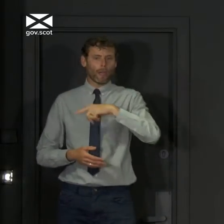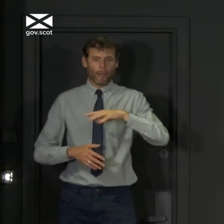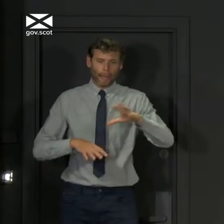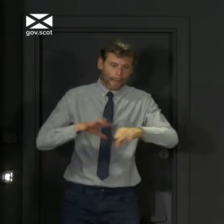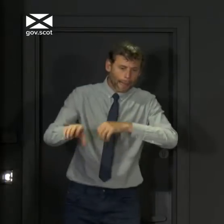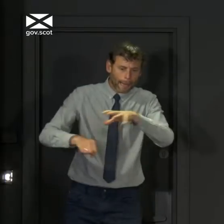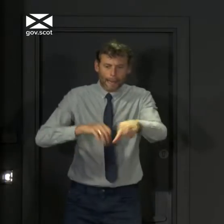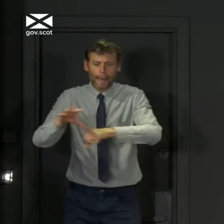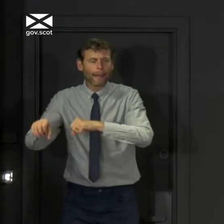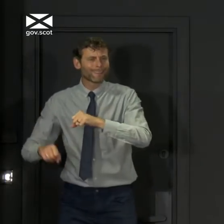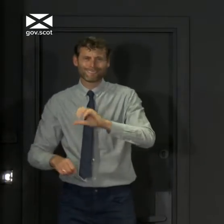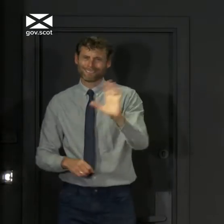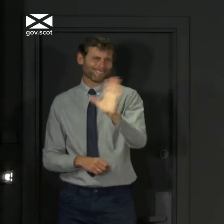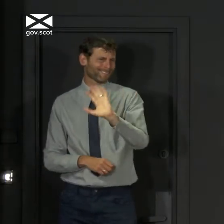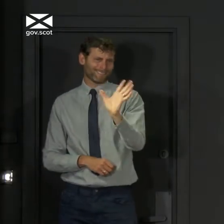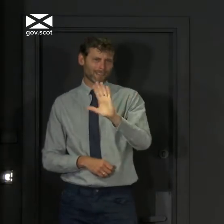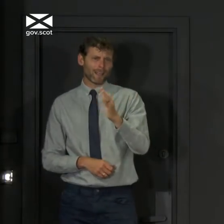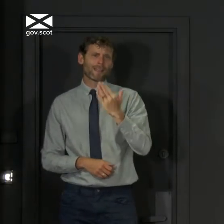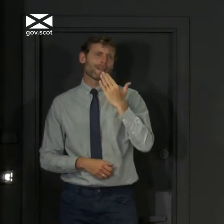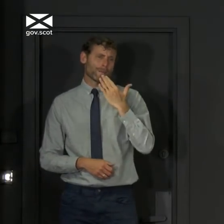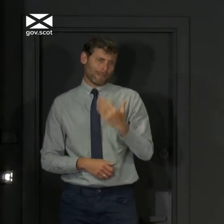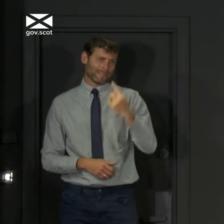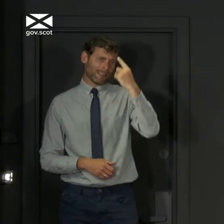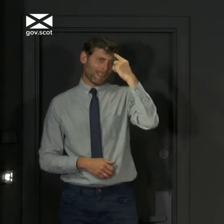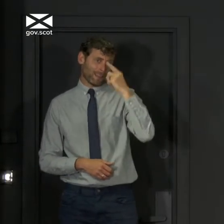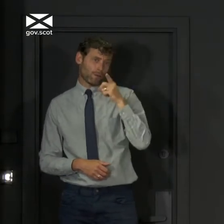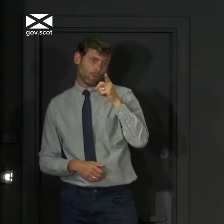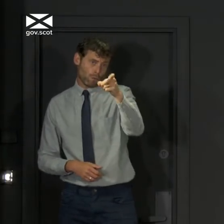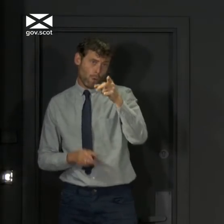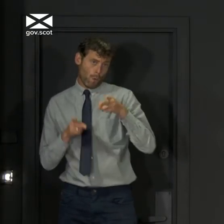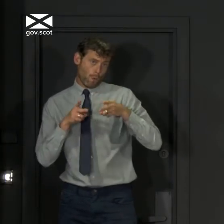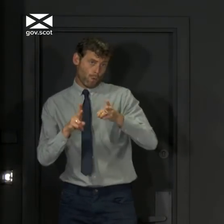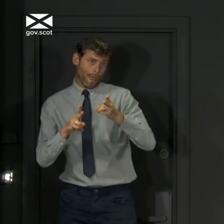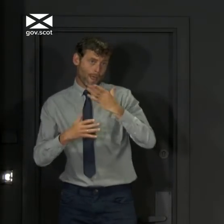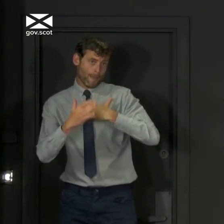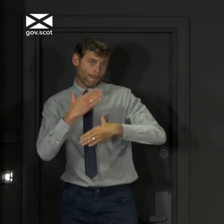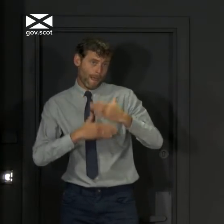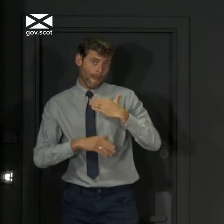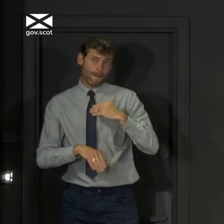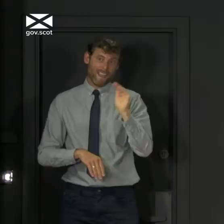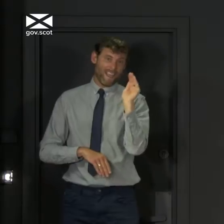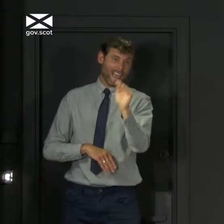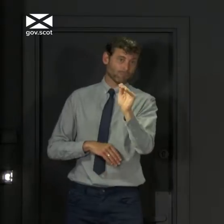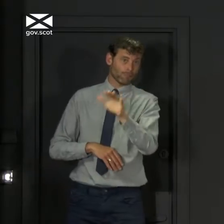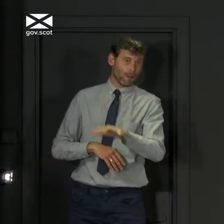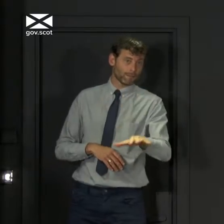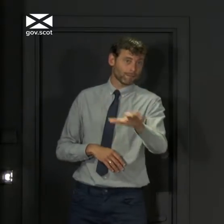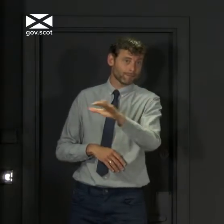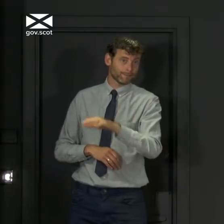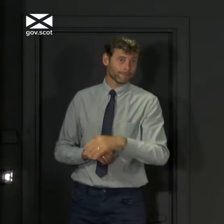So please, now more than ever our individual decisions affect all of us - they affect society